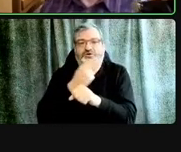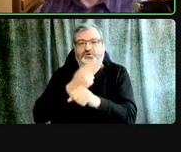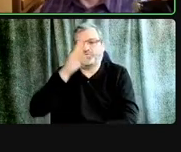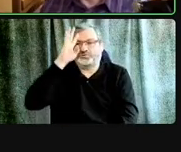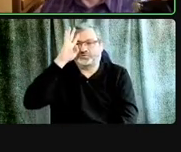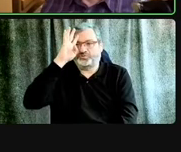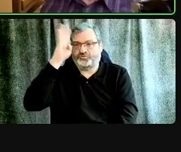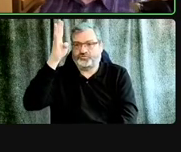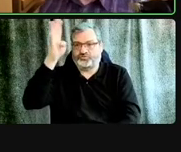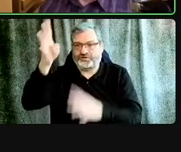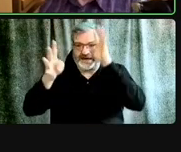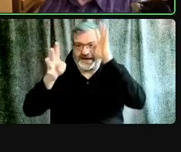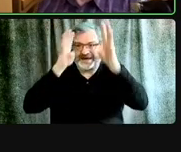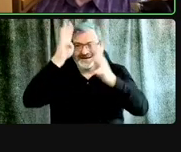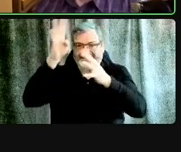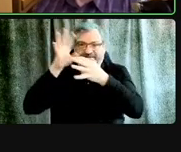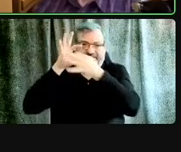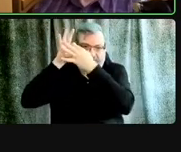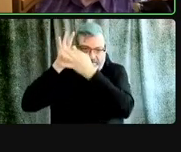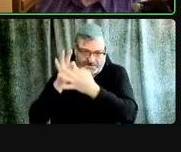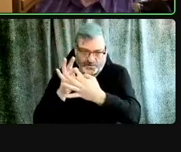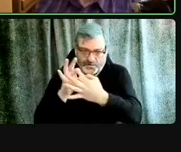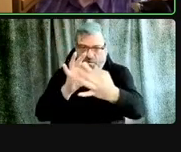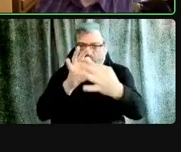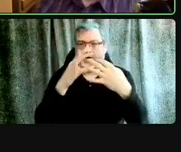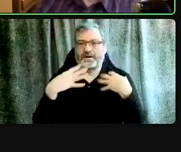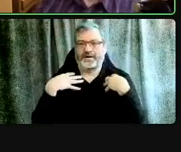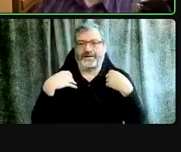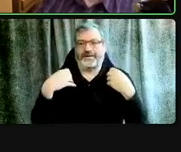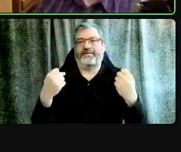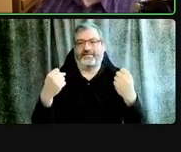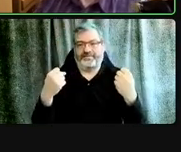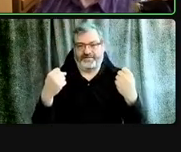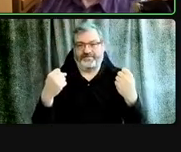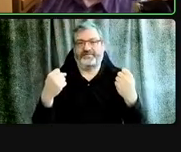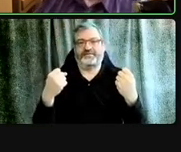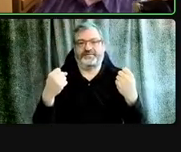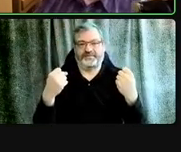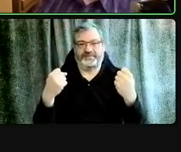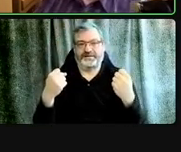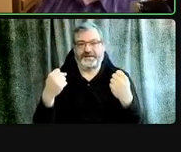health and healing in context that are therapeutic but not therapy.